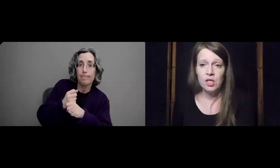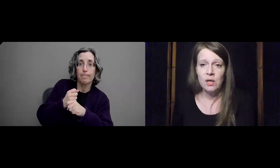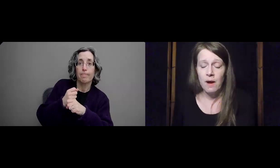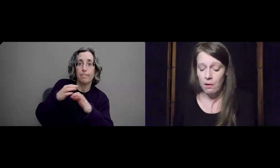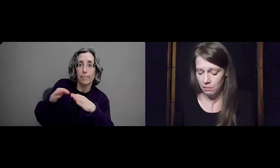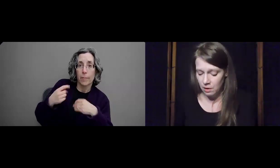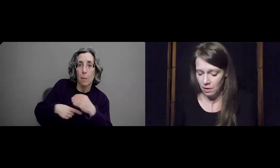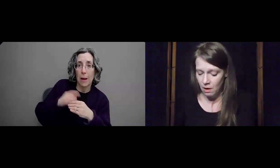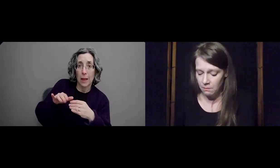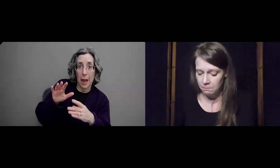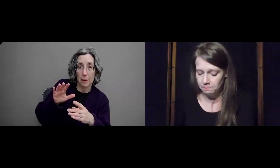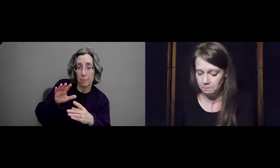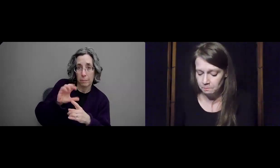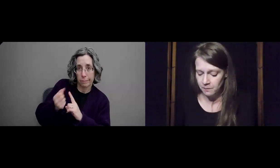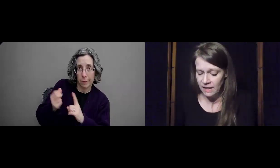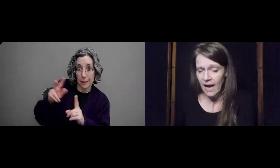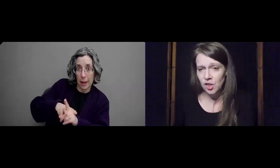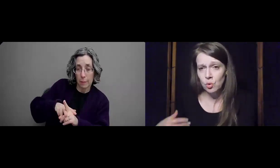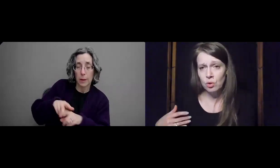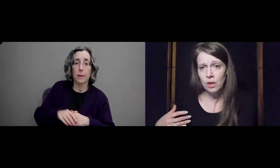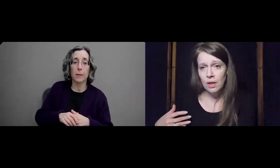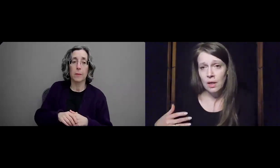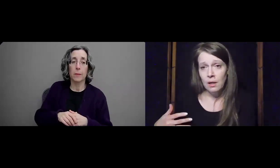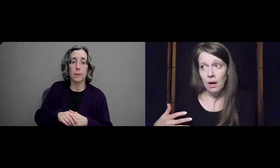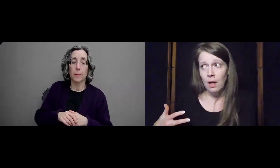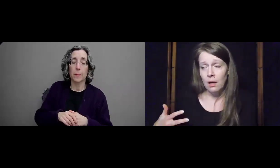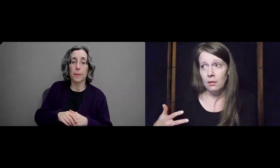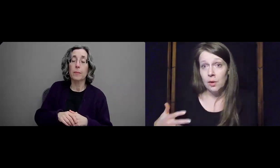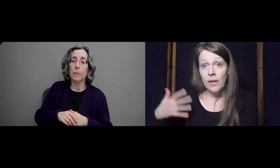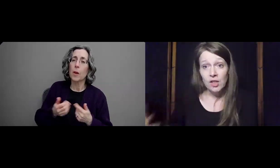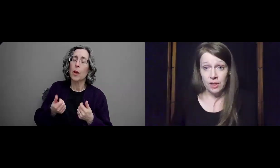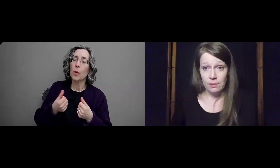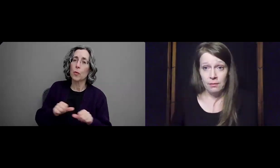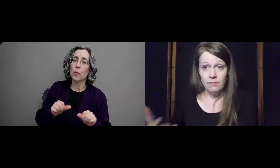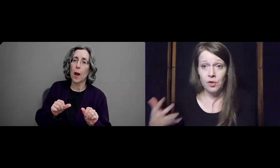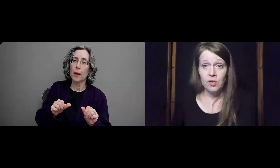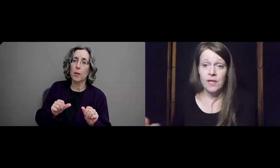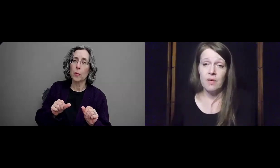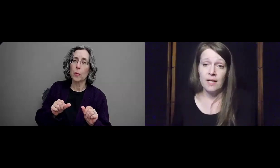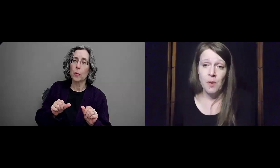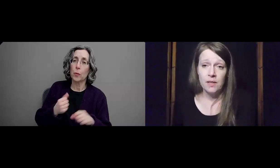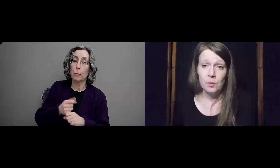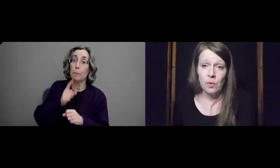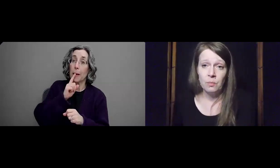about the assignment, try and make sure to give as much